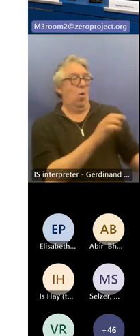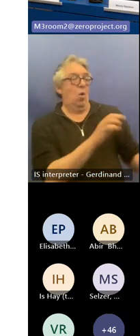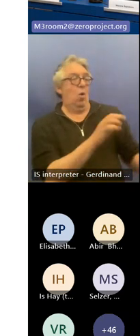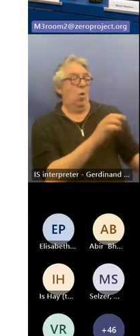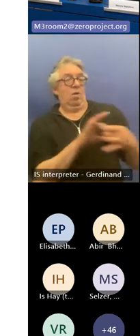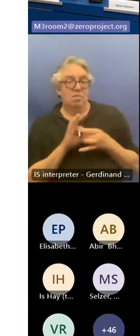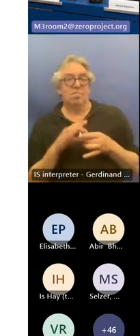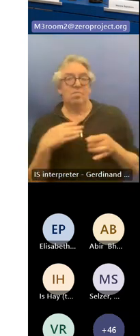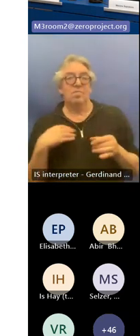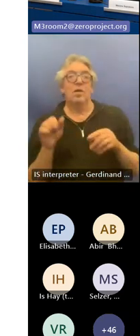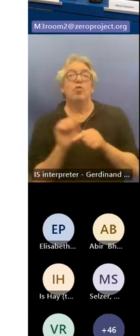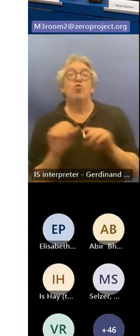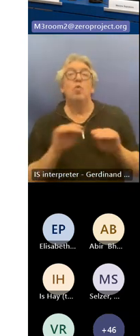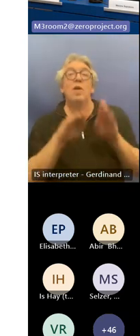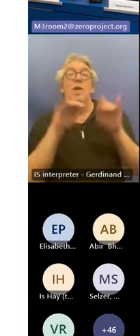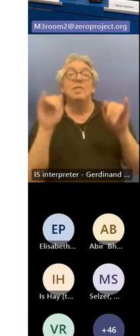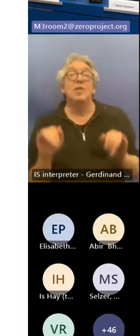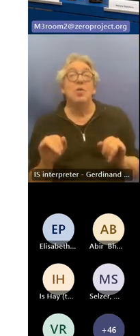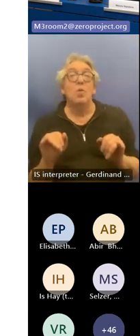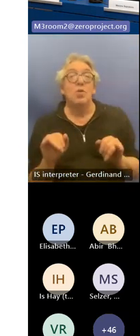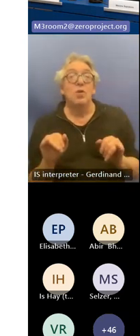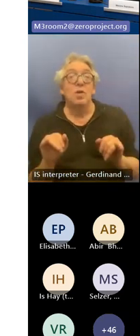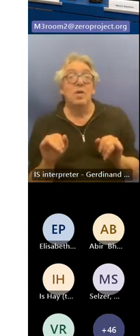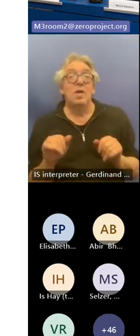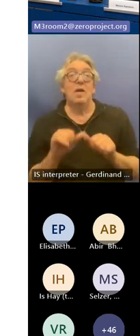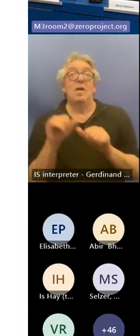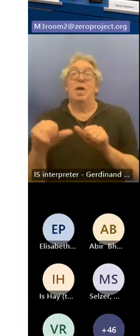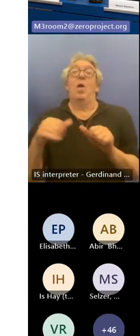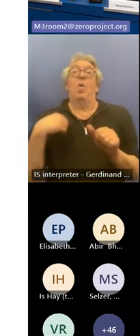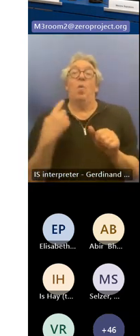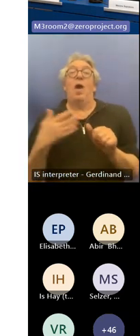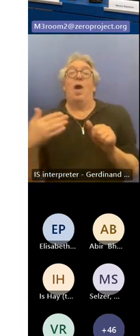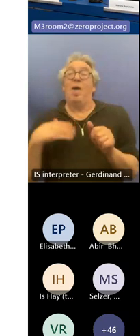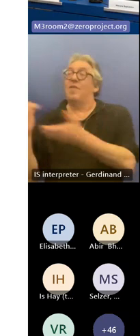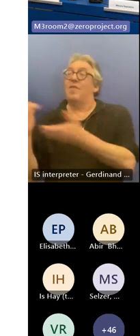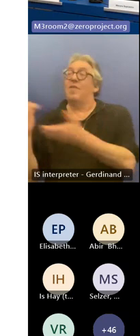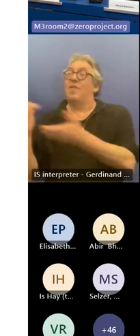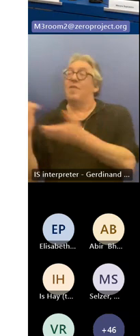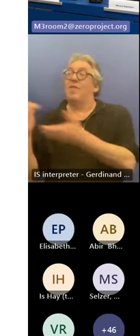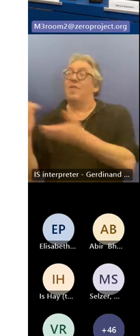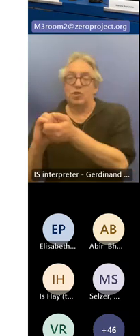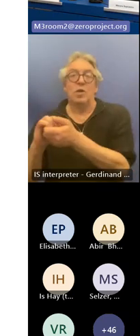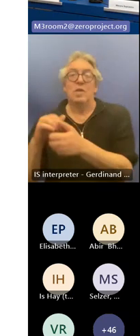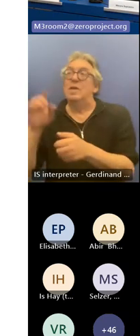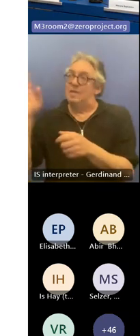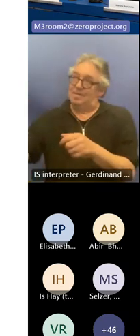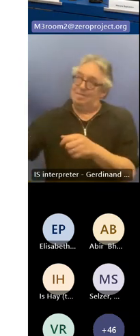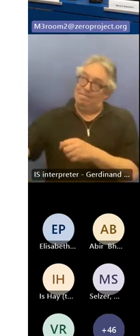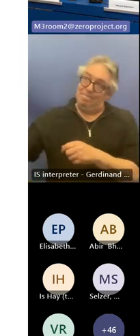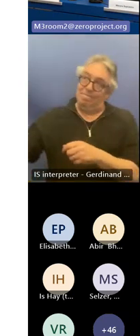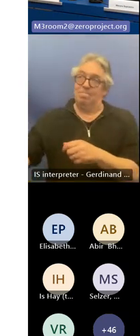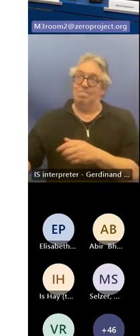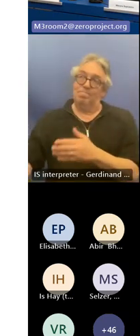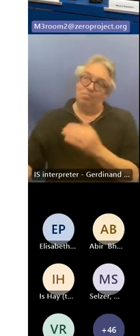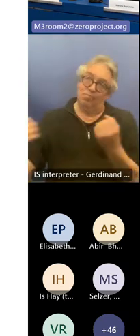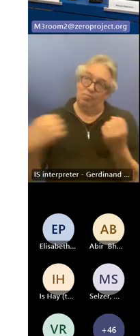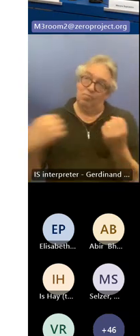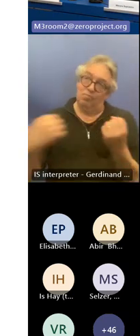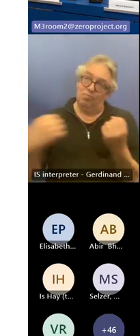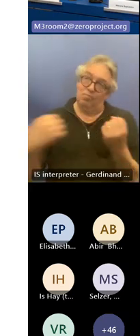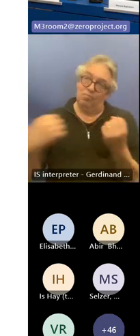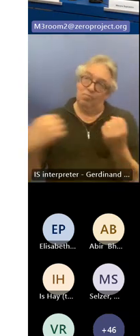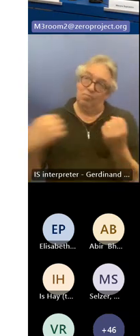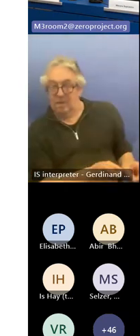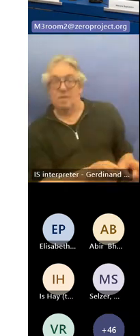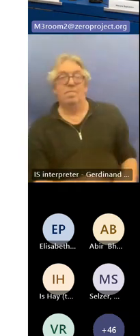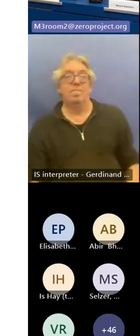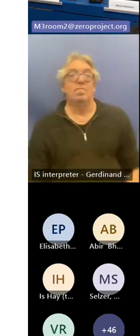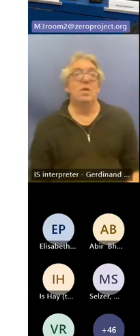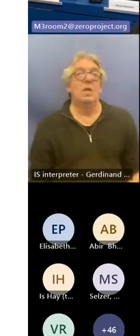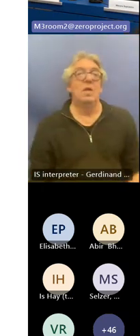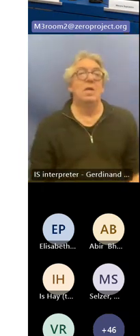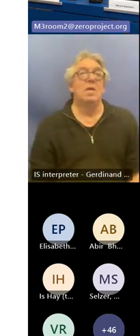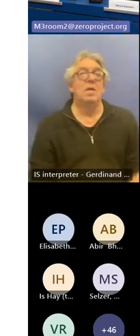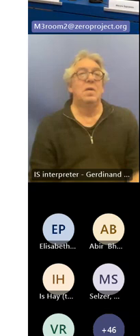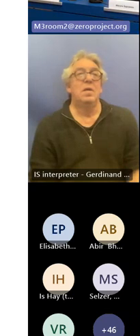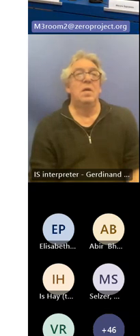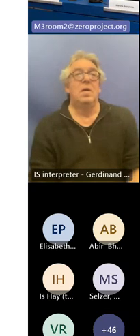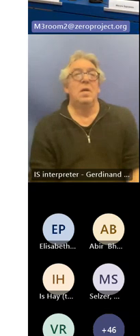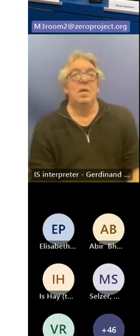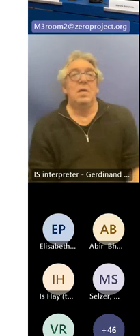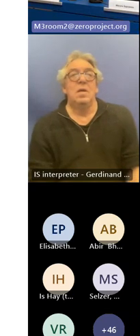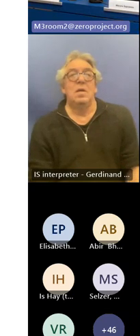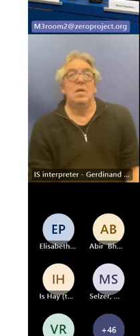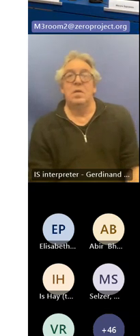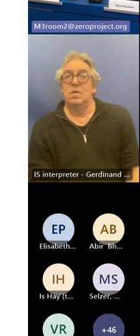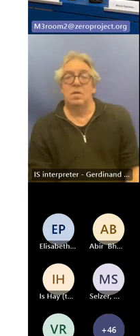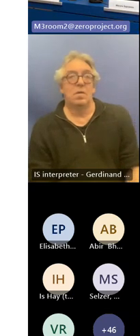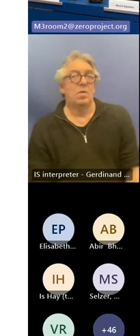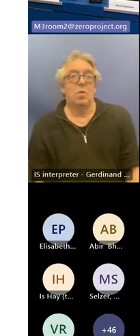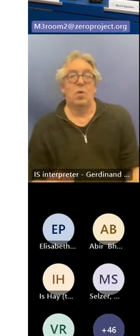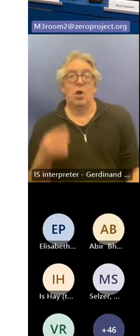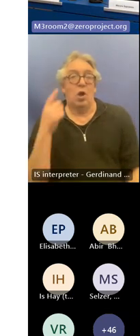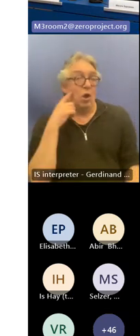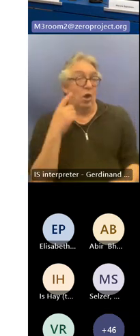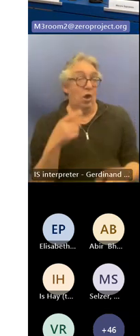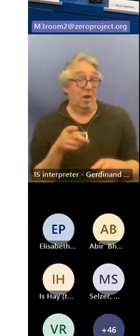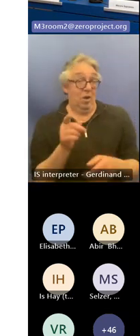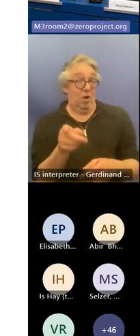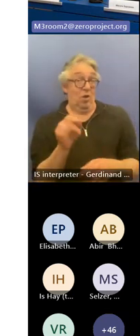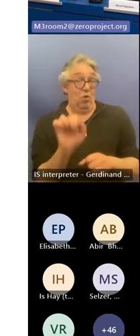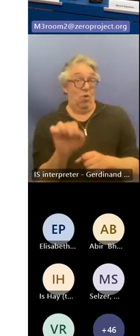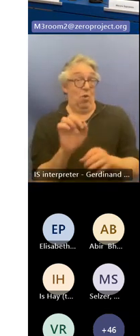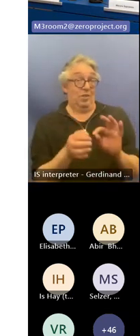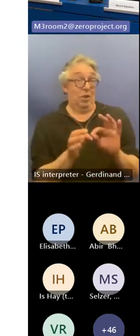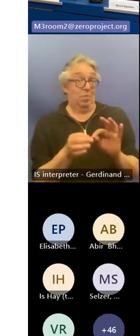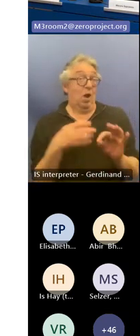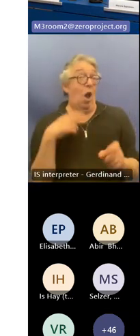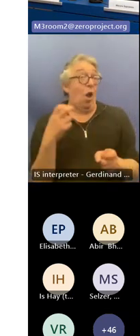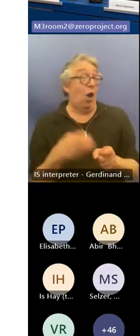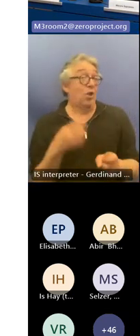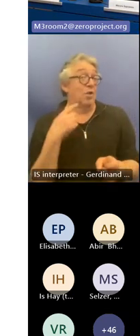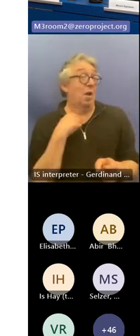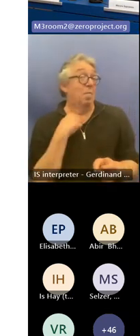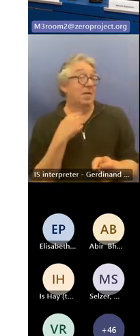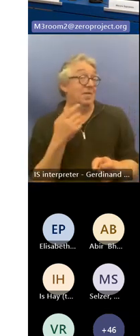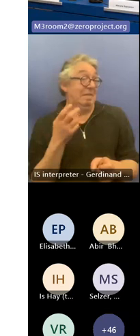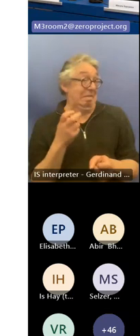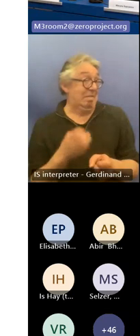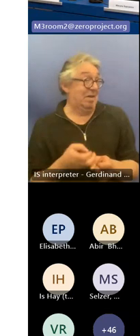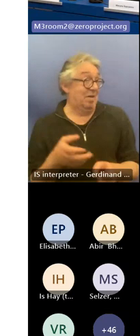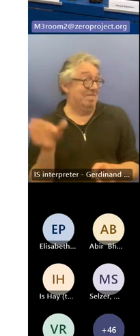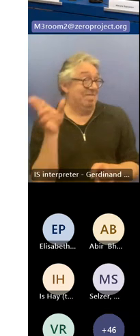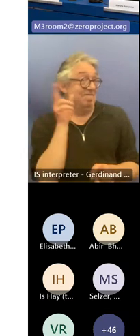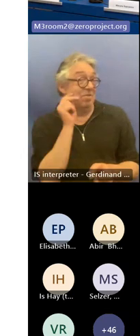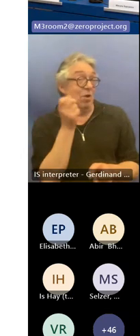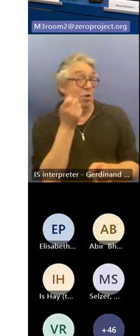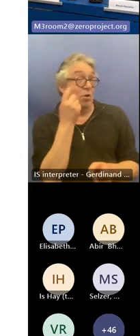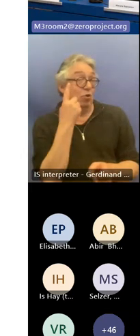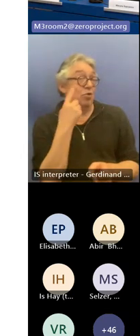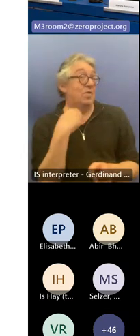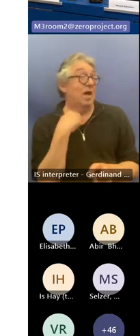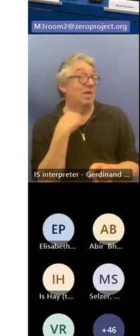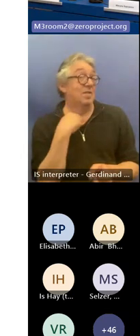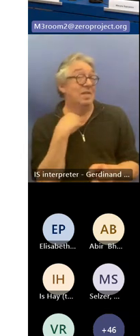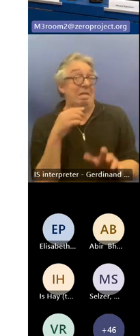closely and the partners from the support system. They enabled community members and the pretraining